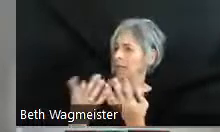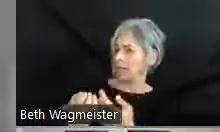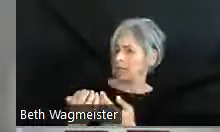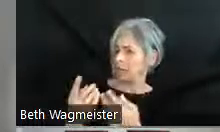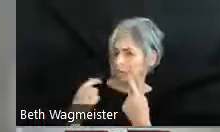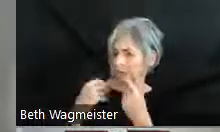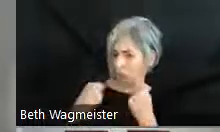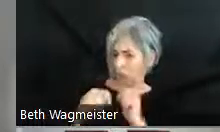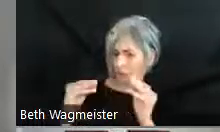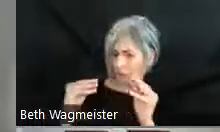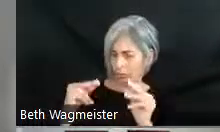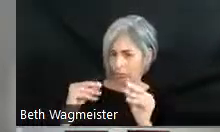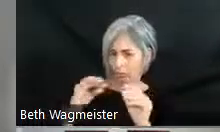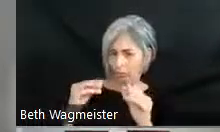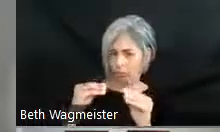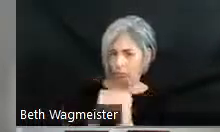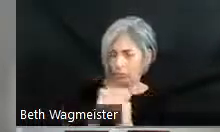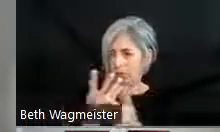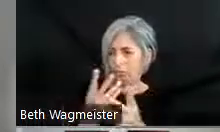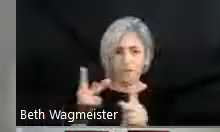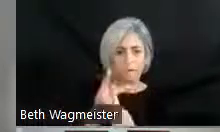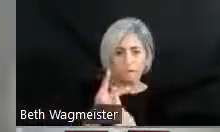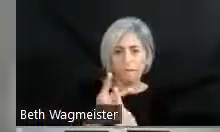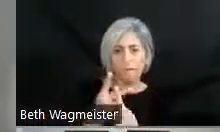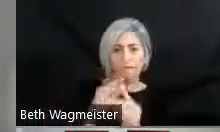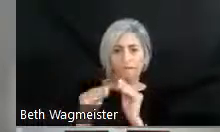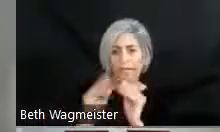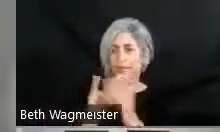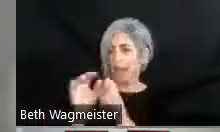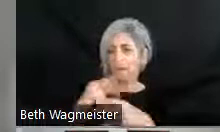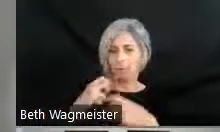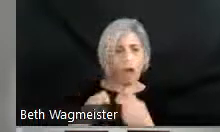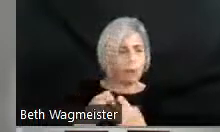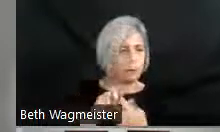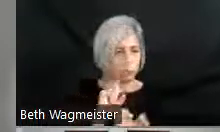problem before he understands what the problem actually is. To change a team, a client's